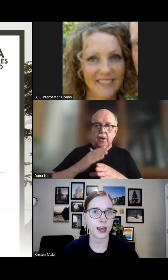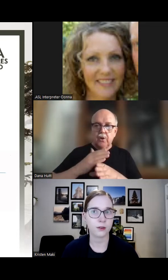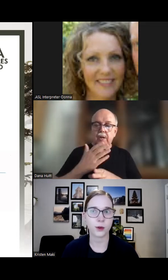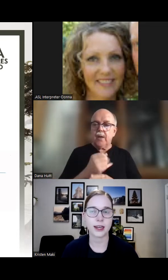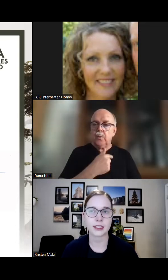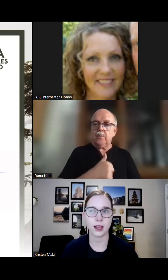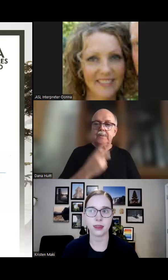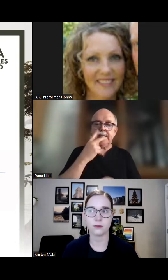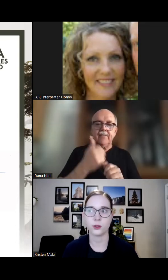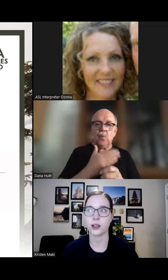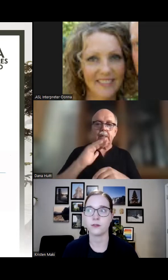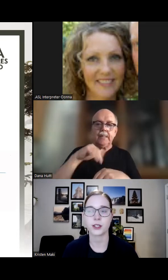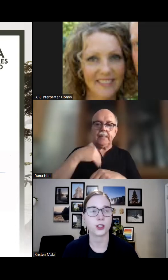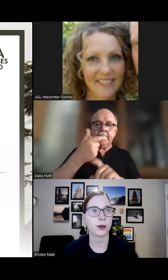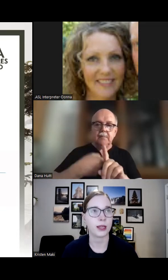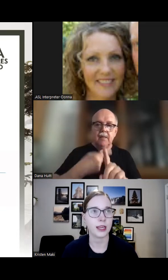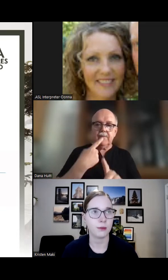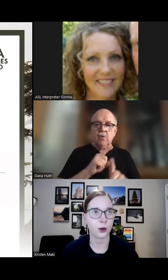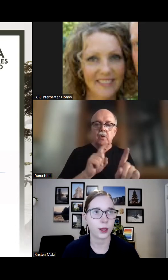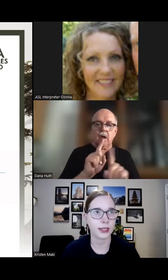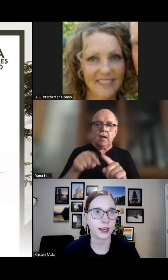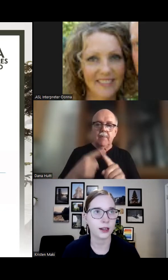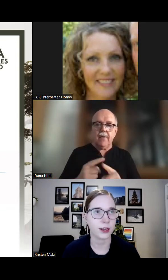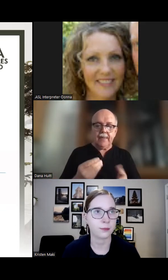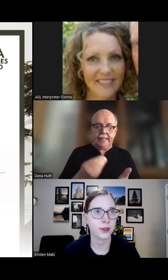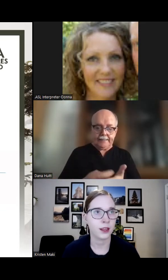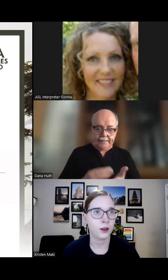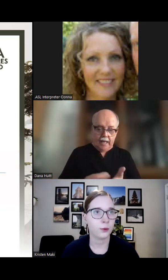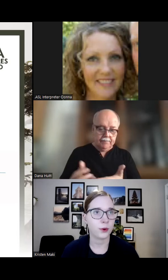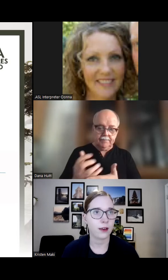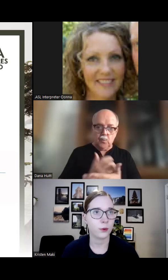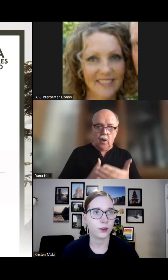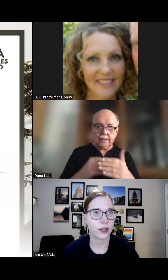, rural communities tend to also be older community